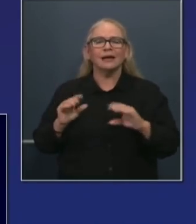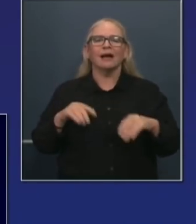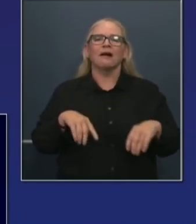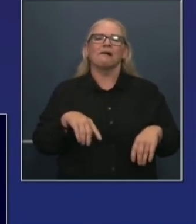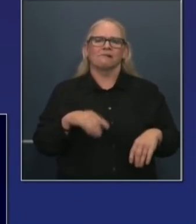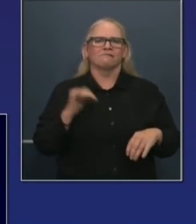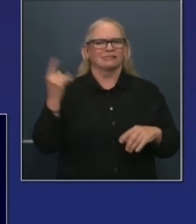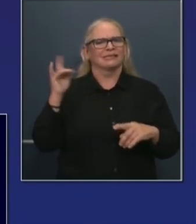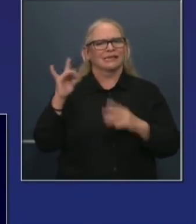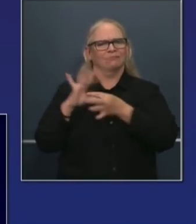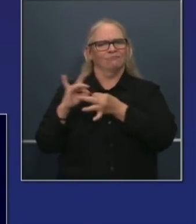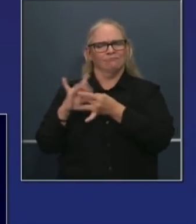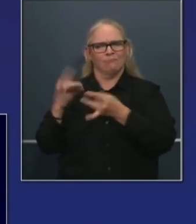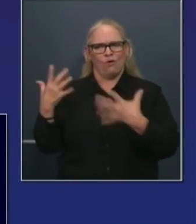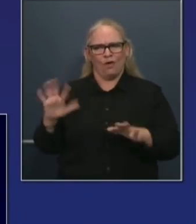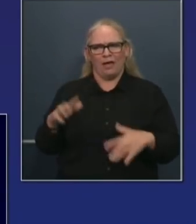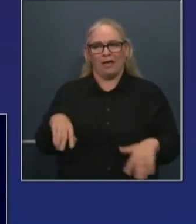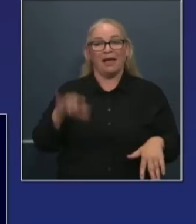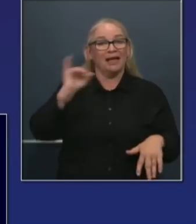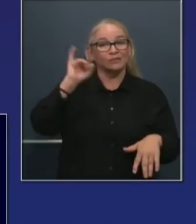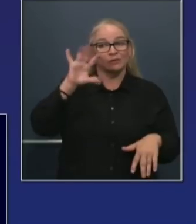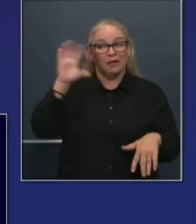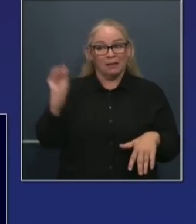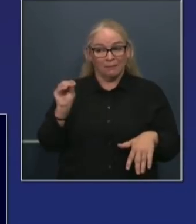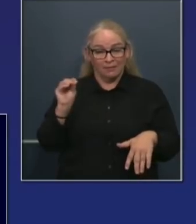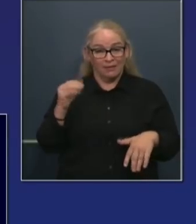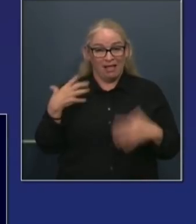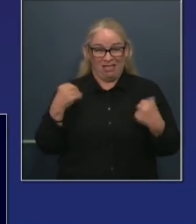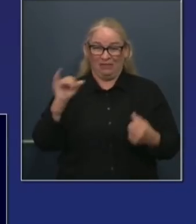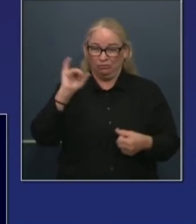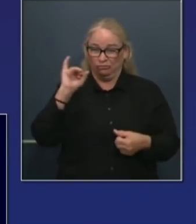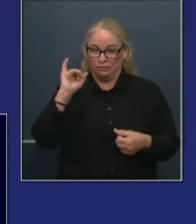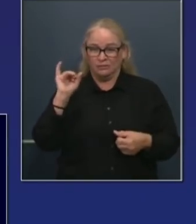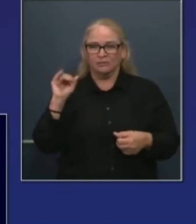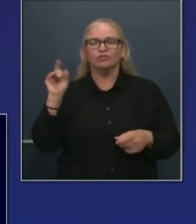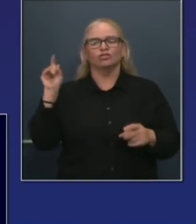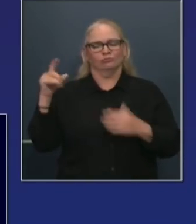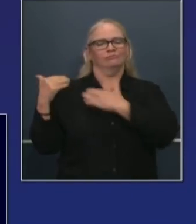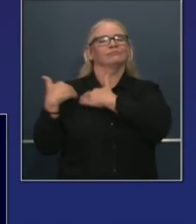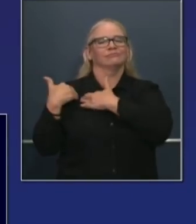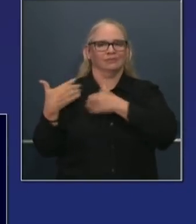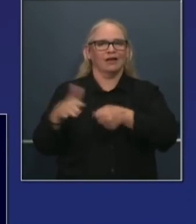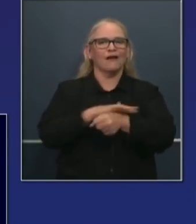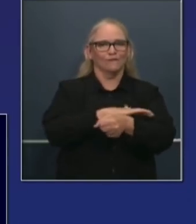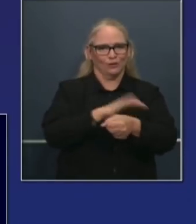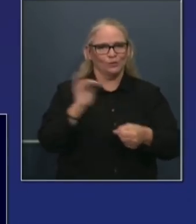FEW WEEKS AGO AND DR. GALLY ANNOUNCED NEW TESTING CRITERIA IN THE STATE AND ONE OF THE